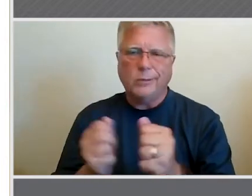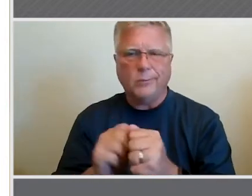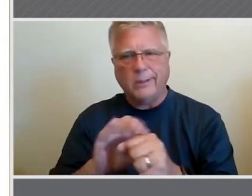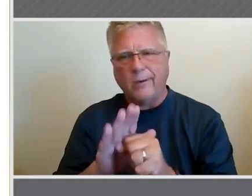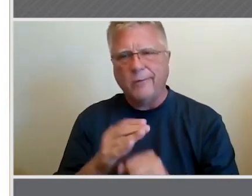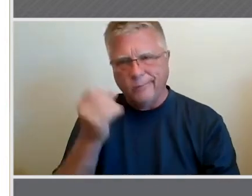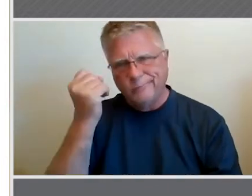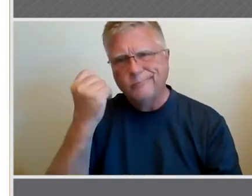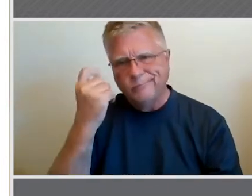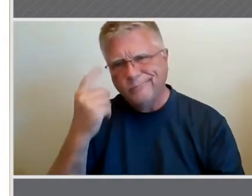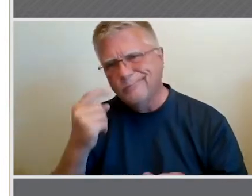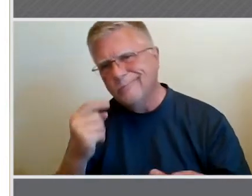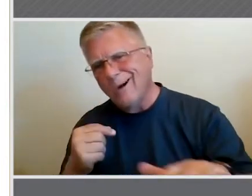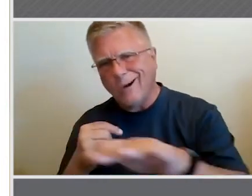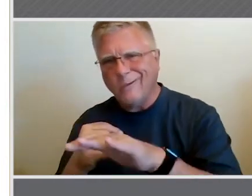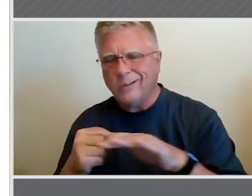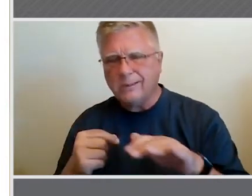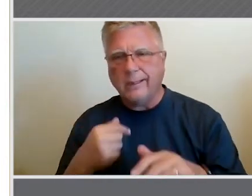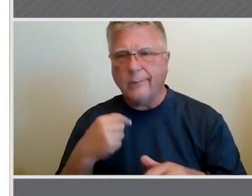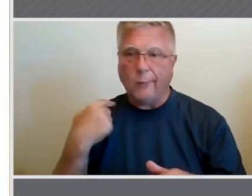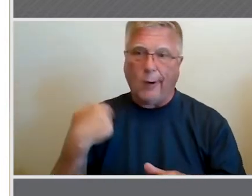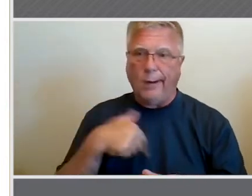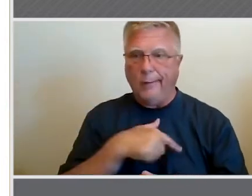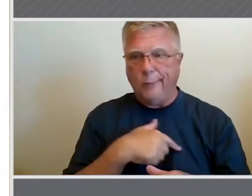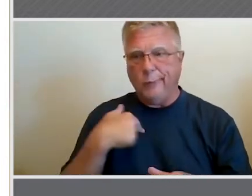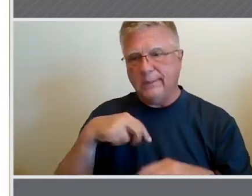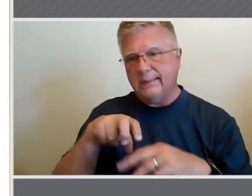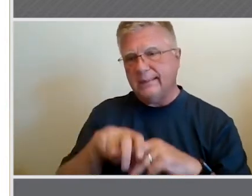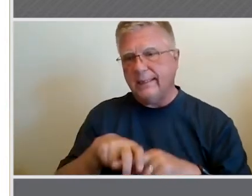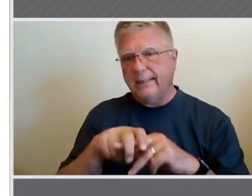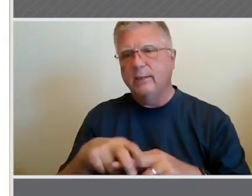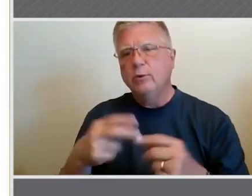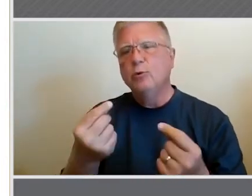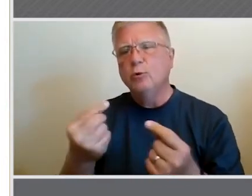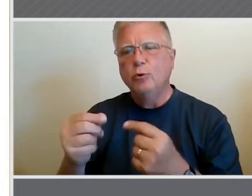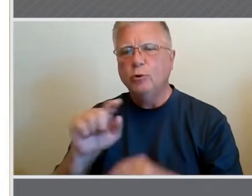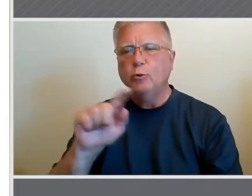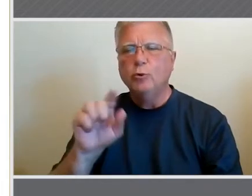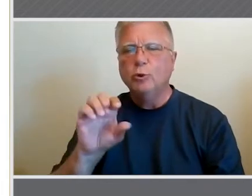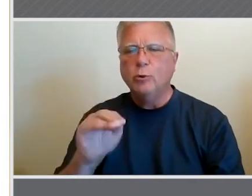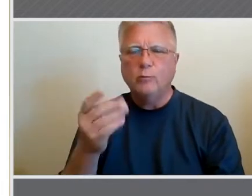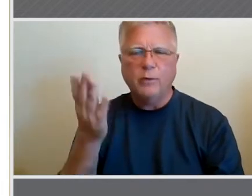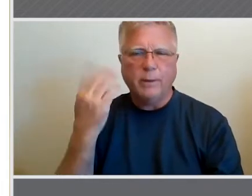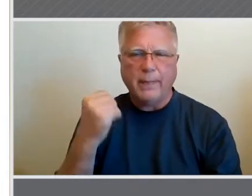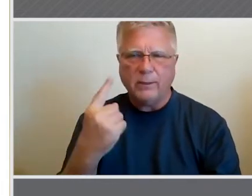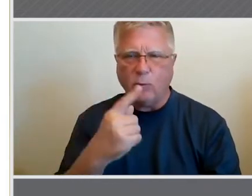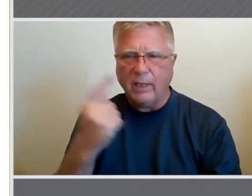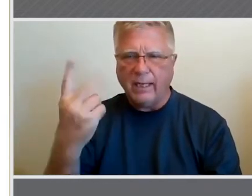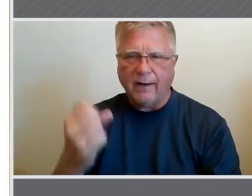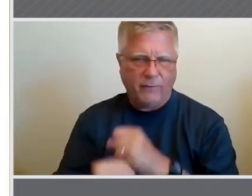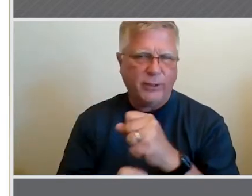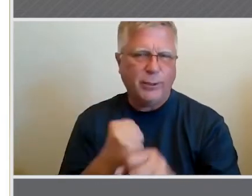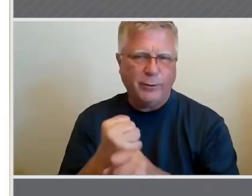In fact, by virtue of the fact that we're sitting here doing this via zoom. For the last you know year and a half or so, you know, for small business really to take